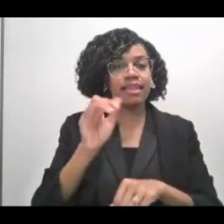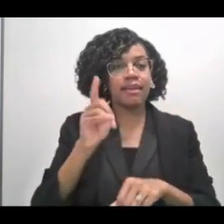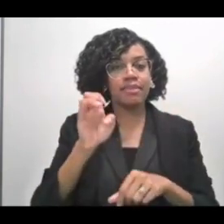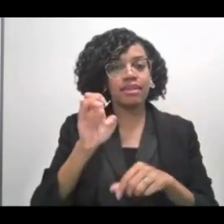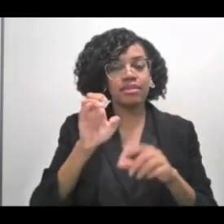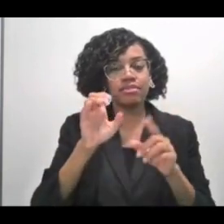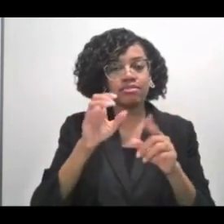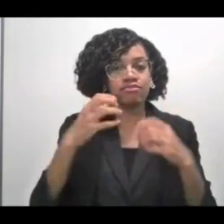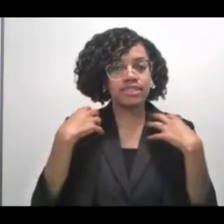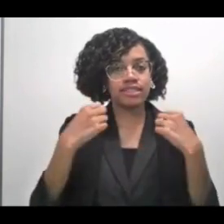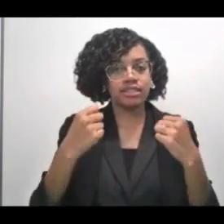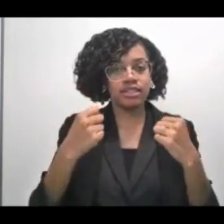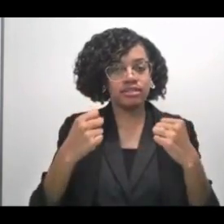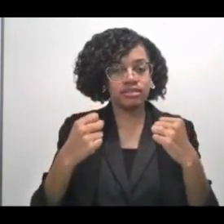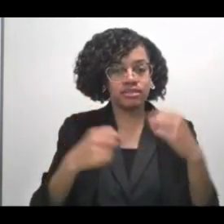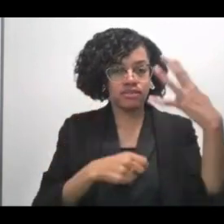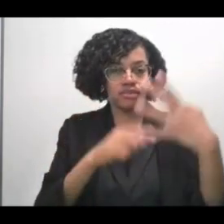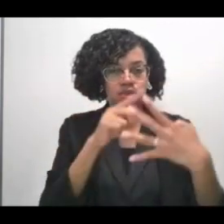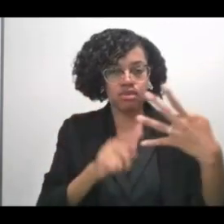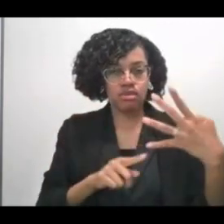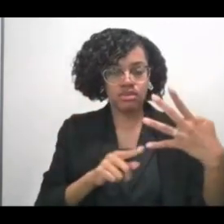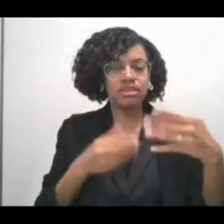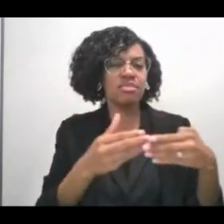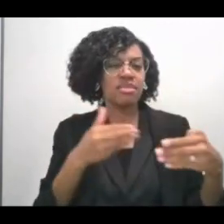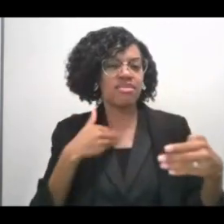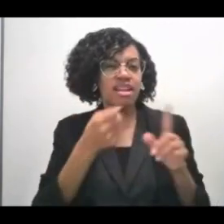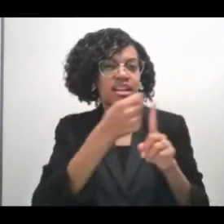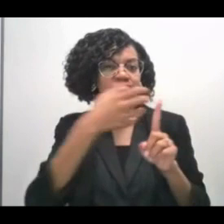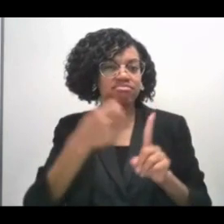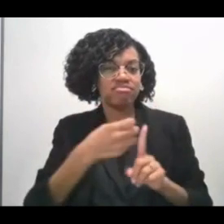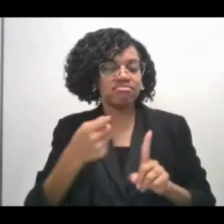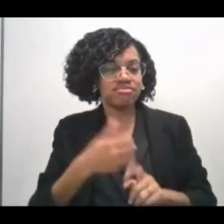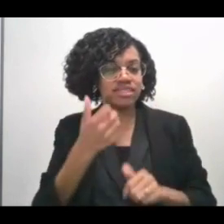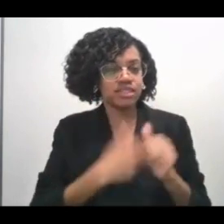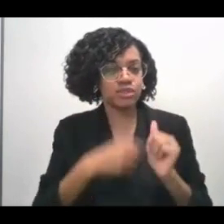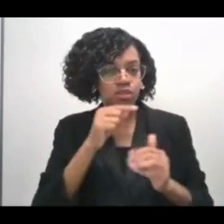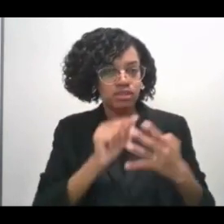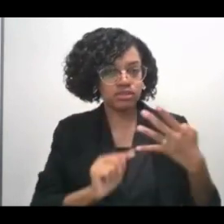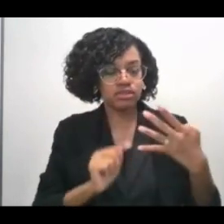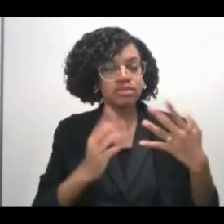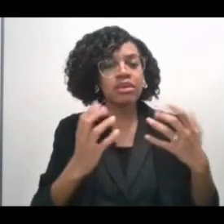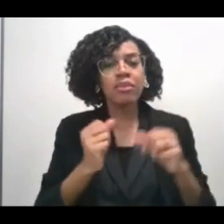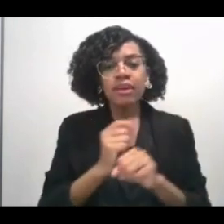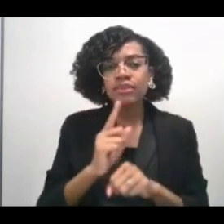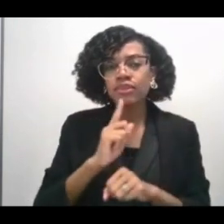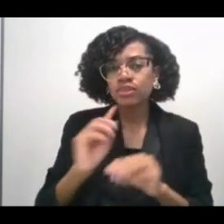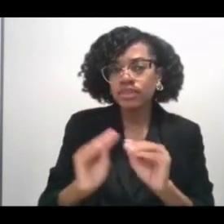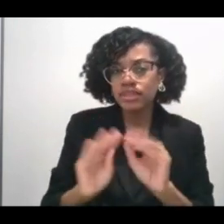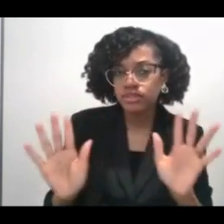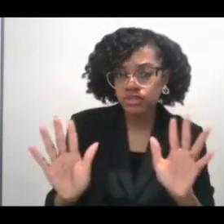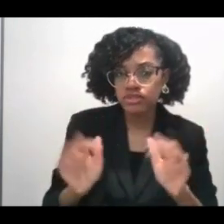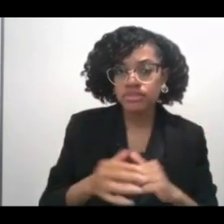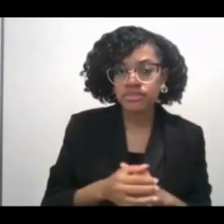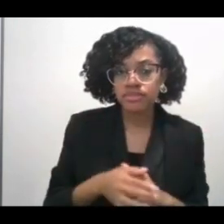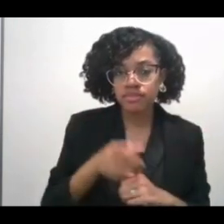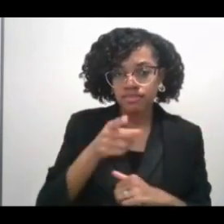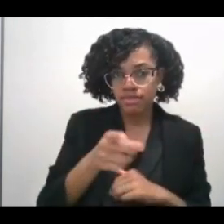before I get too deep into those four definitions, I want to be absolutely clear about this statement. And I'm going to